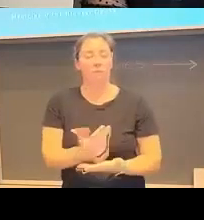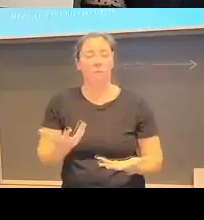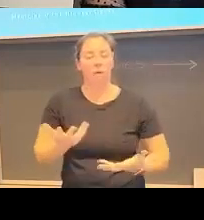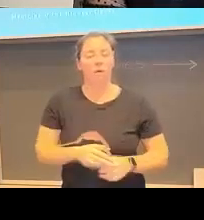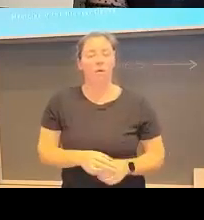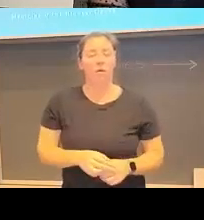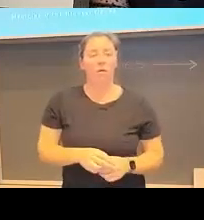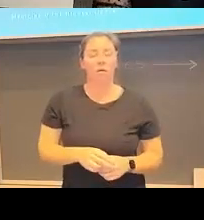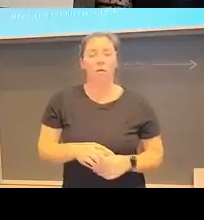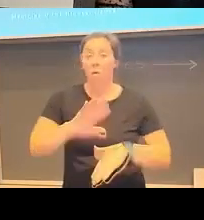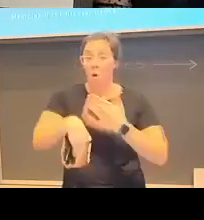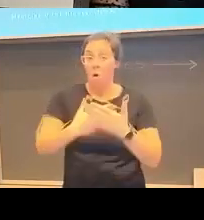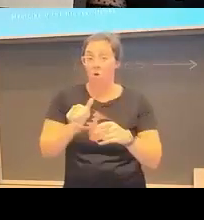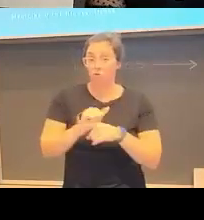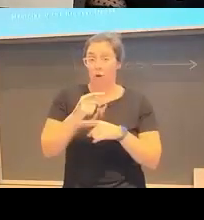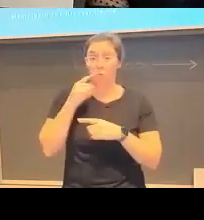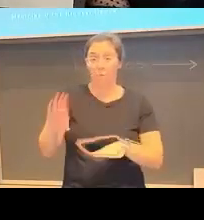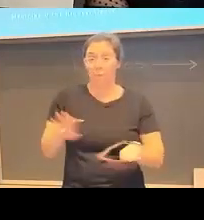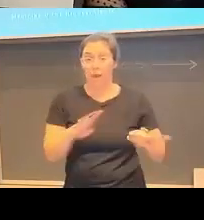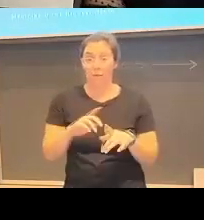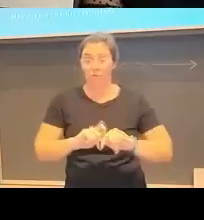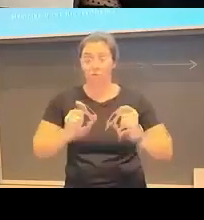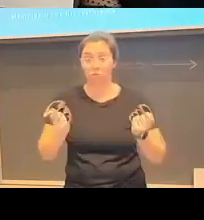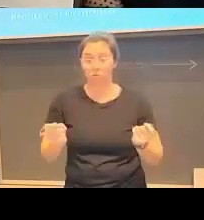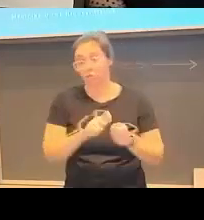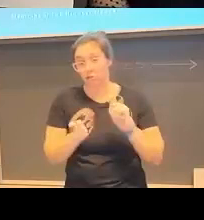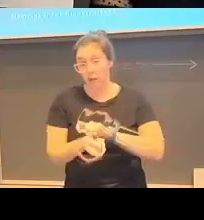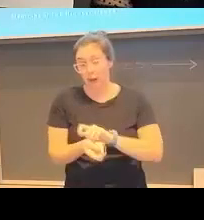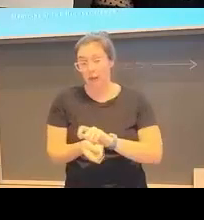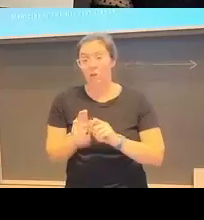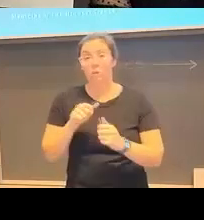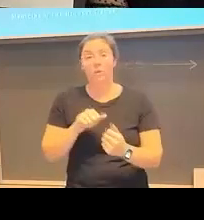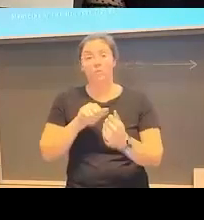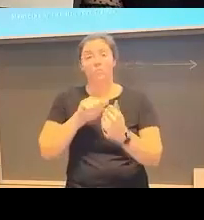all CH trained in Behavior change that we can walk up to conversations around what are the